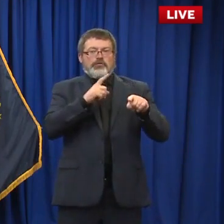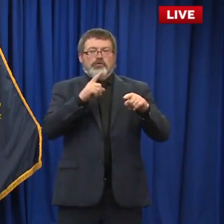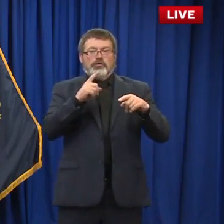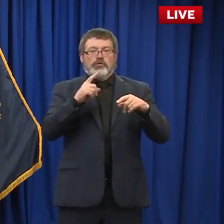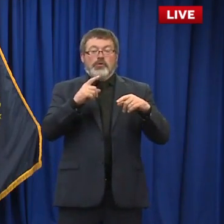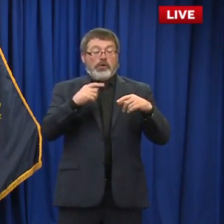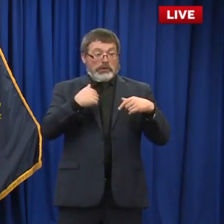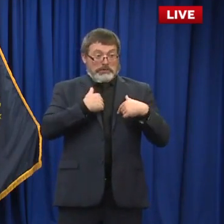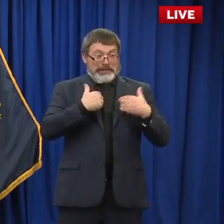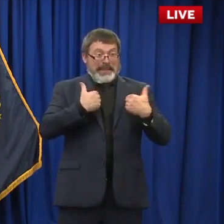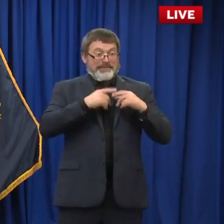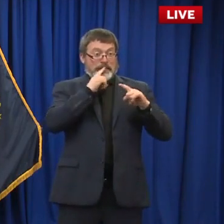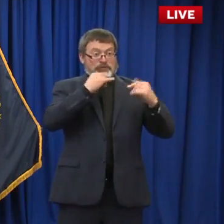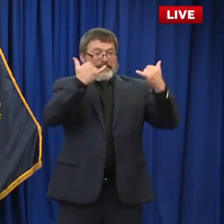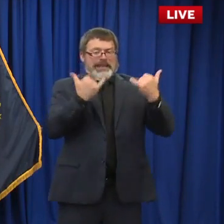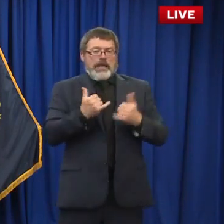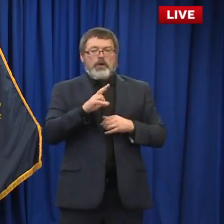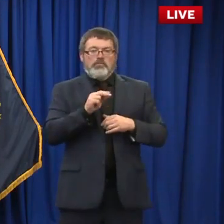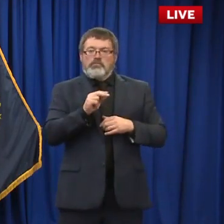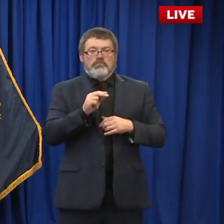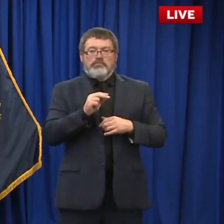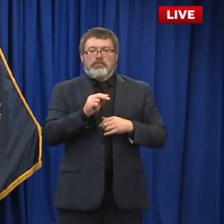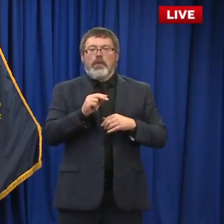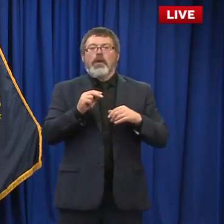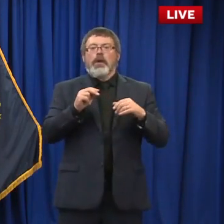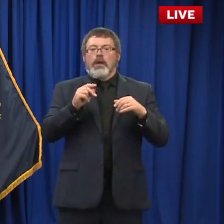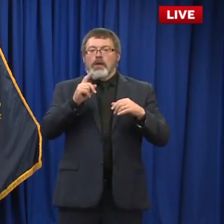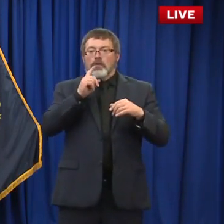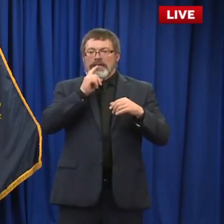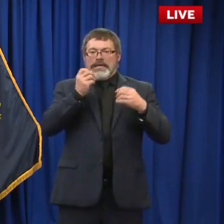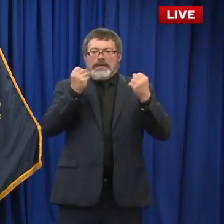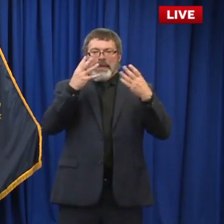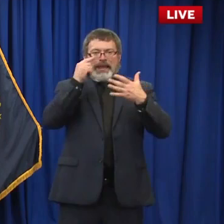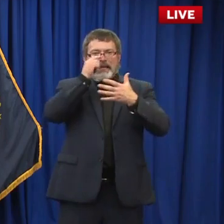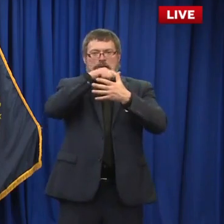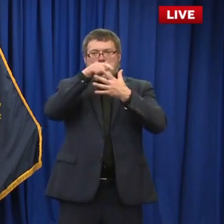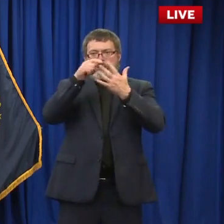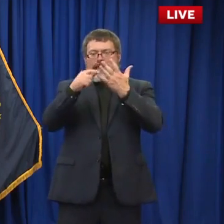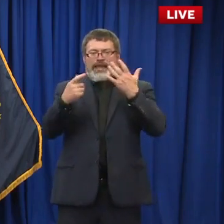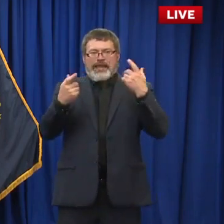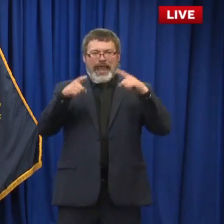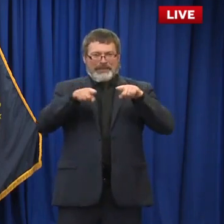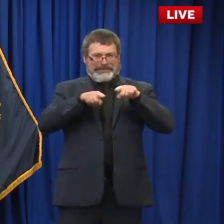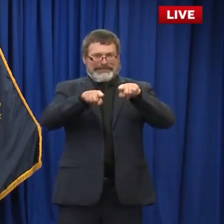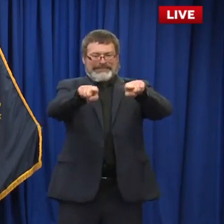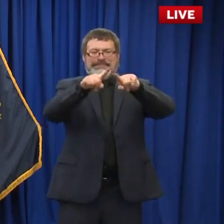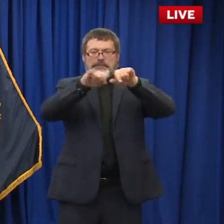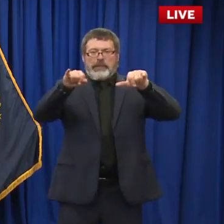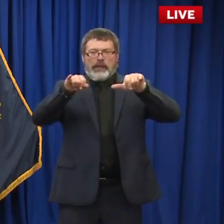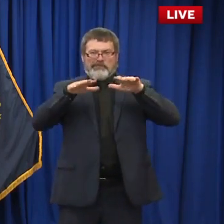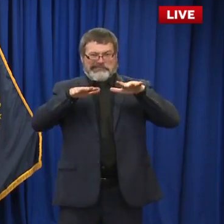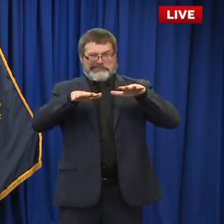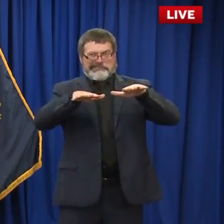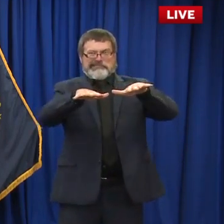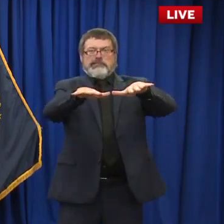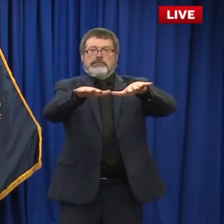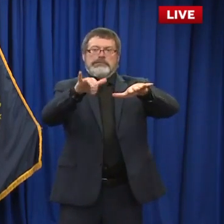I DON'T HAVE AN ANSWER TO THAT. WHAT I CAN TELL YOU IS THAT THERE'S A LOT OF SYSTEMS WORKING AND CAN AN ERROR HAPPEN?